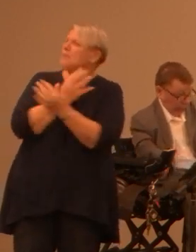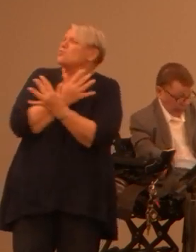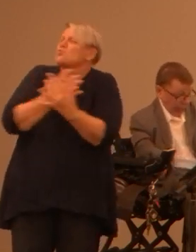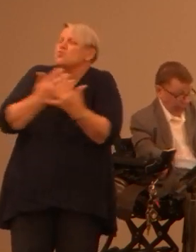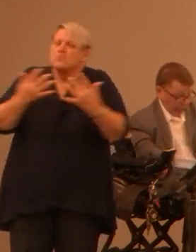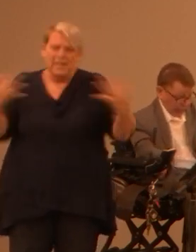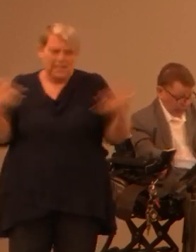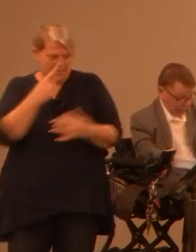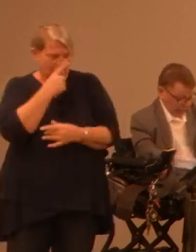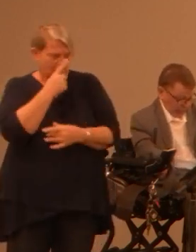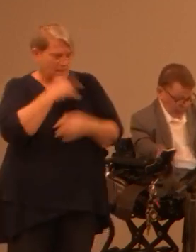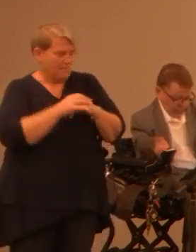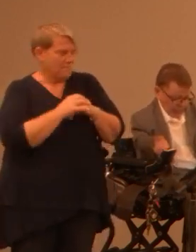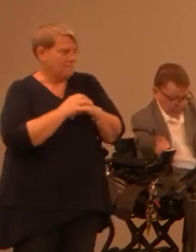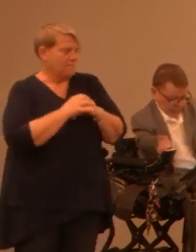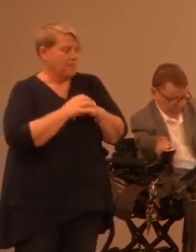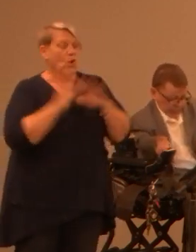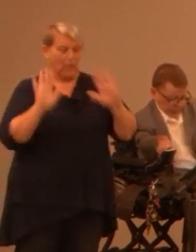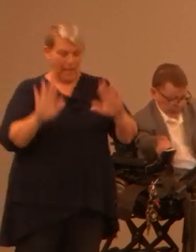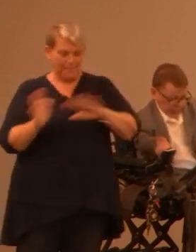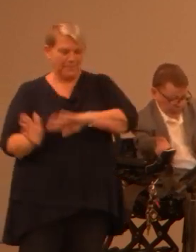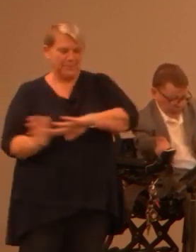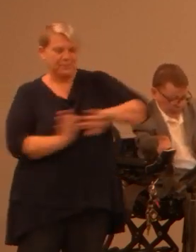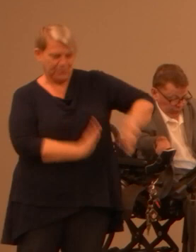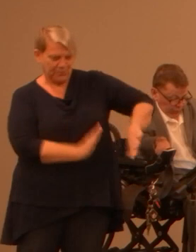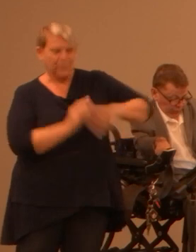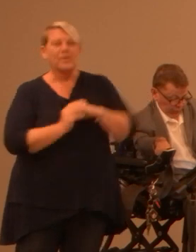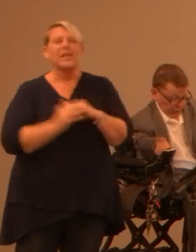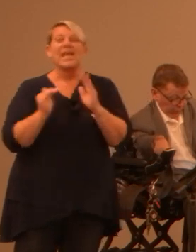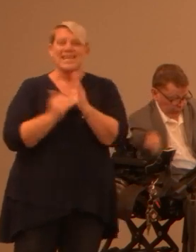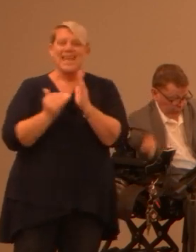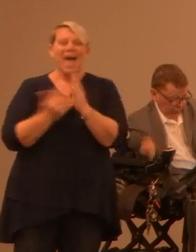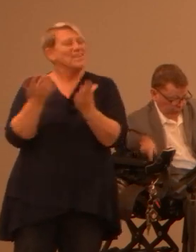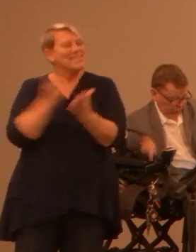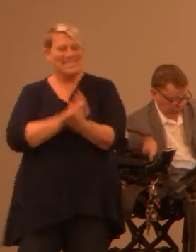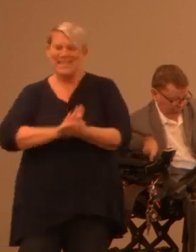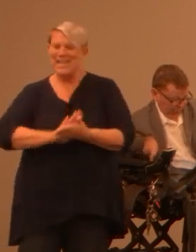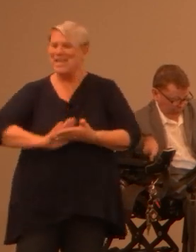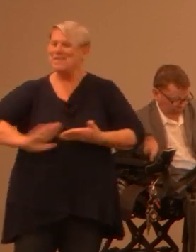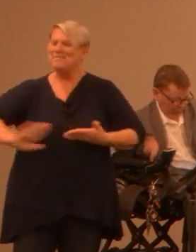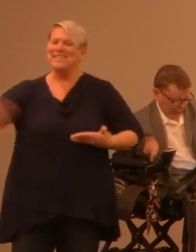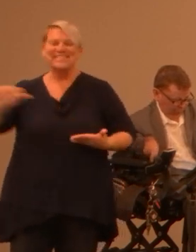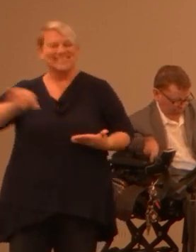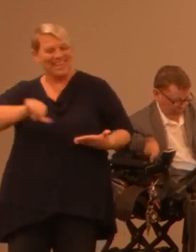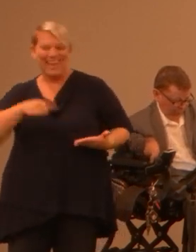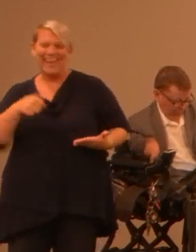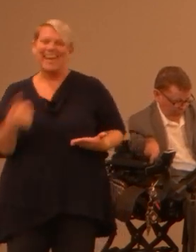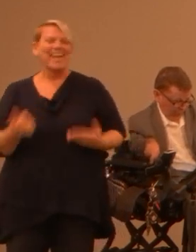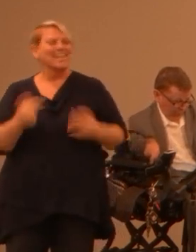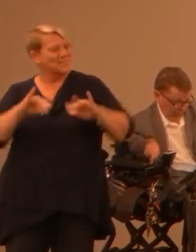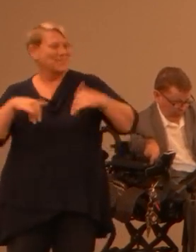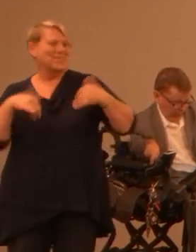And with that said, I will move seamlessly into a bit of exciting